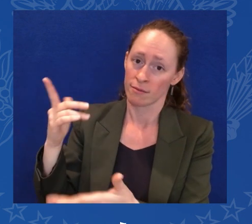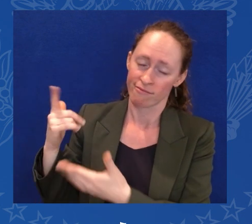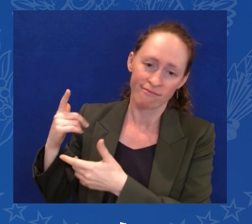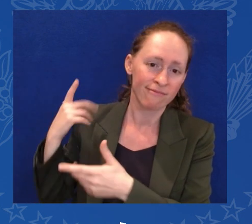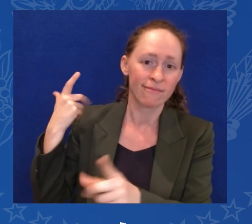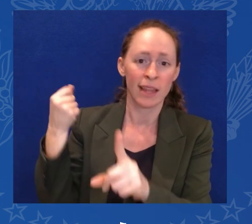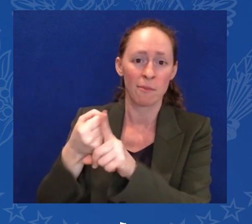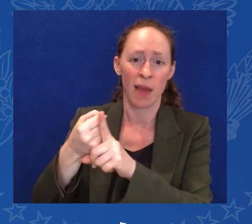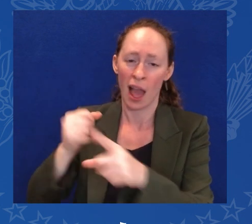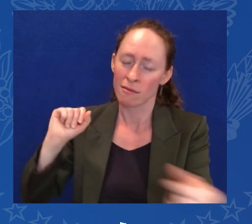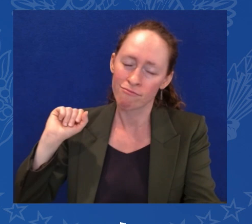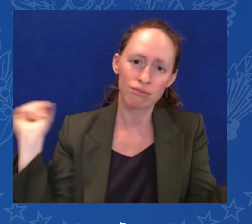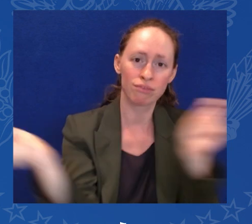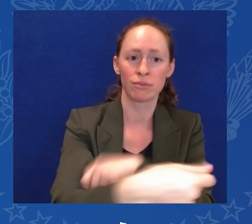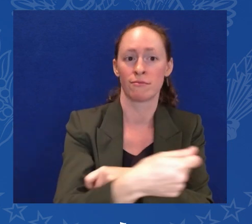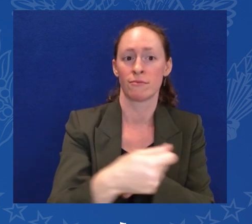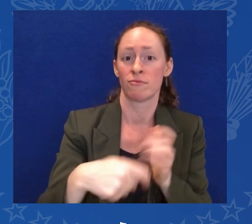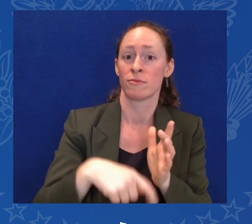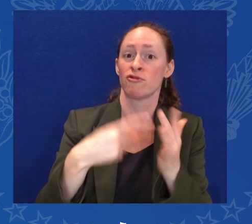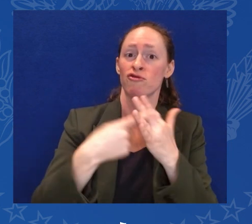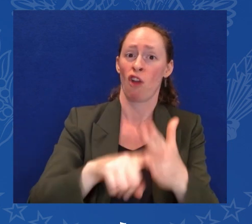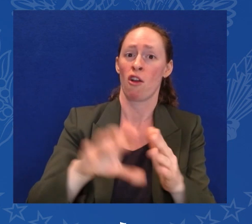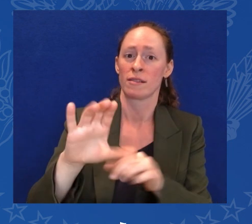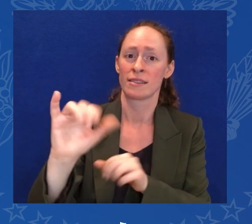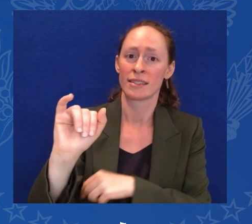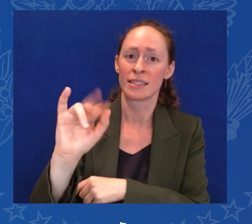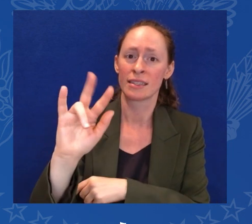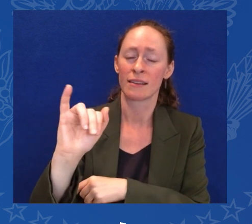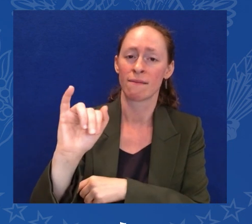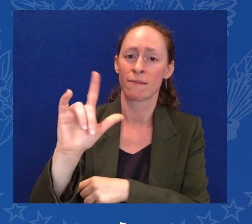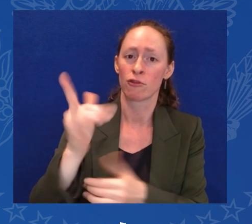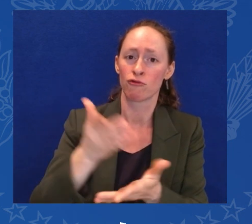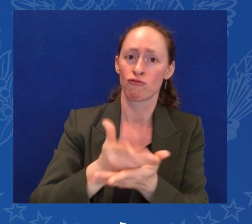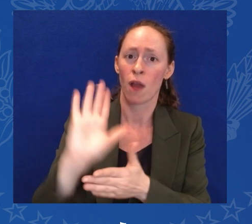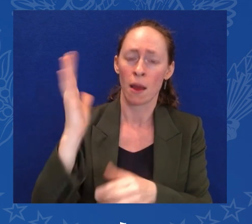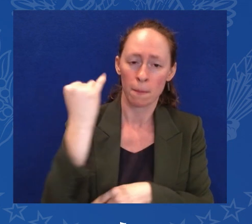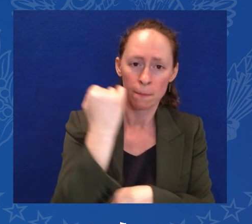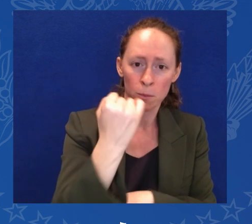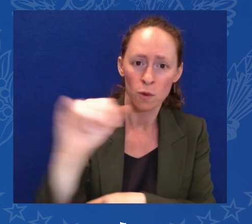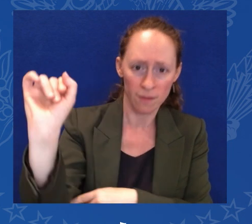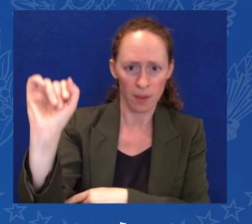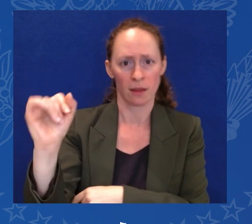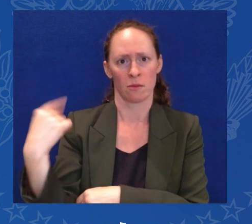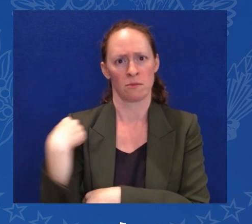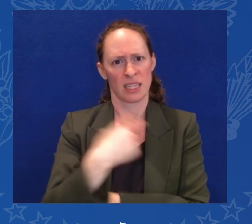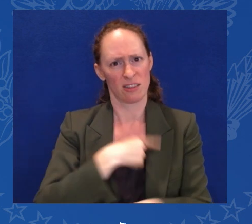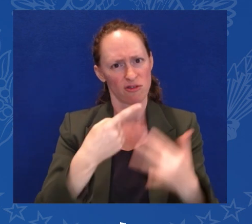When I served in the United States Senate, I was so profoundly honored to sponsor the Emmett Till